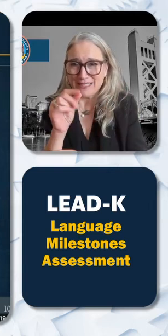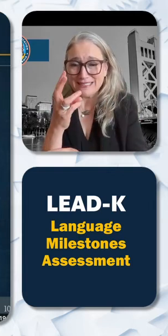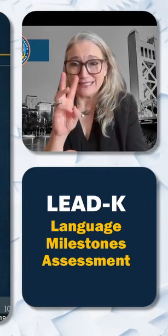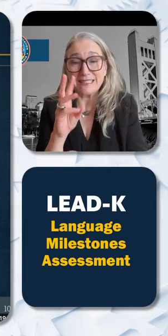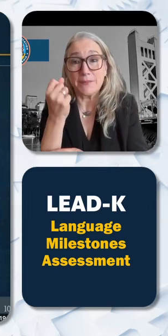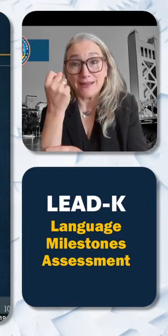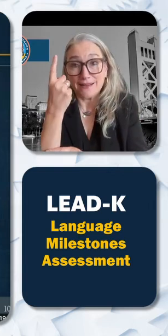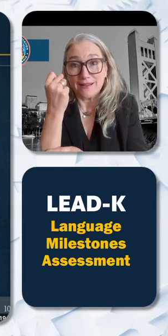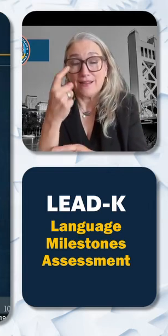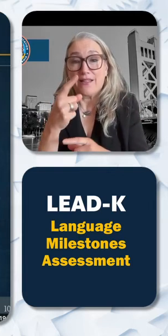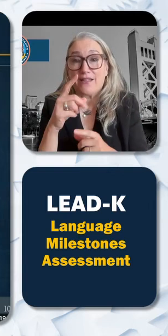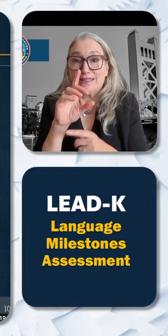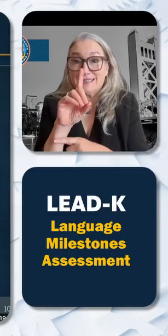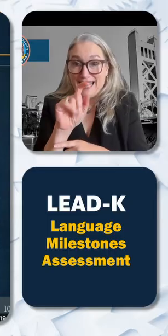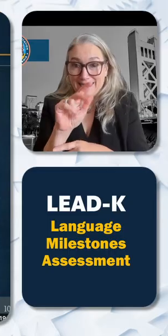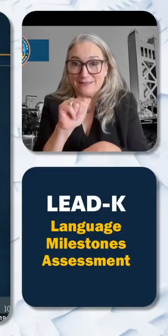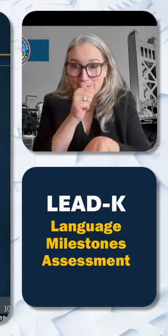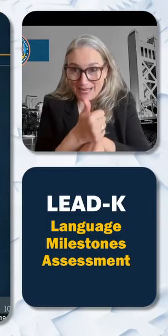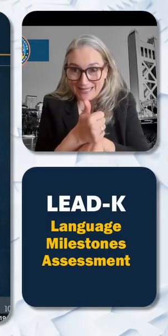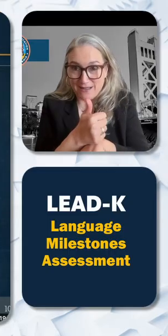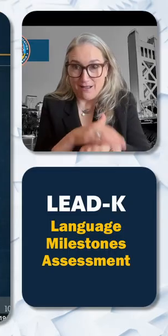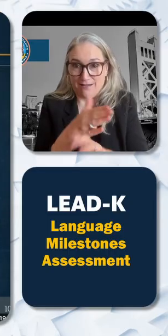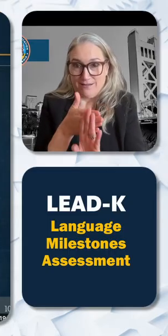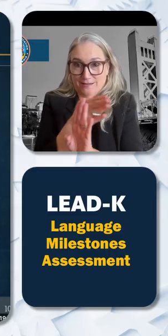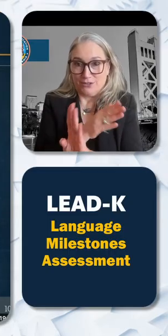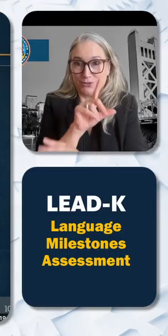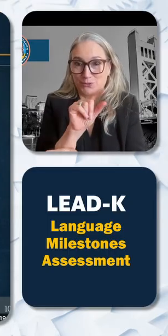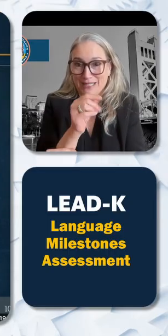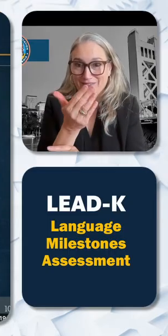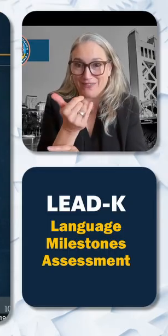here on this slide. This was published in 2016.